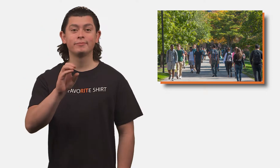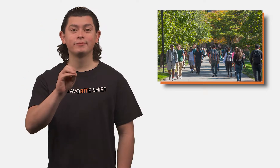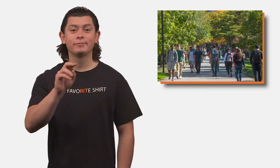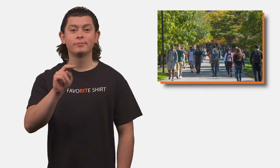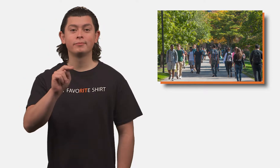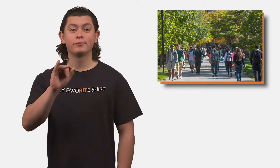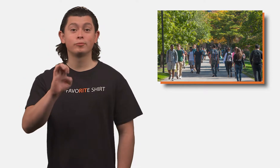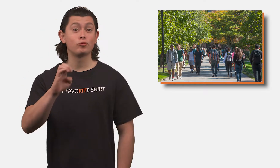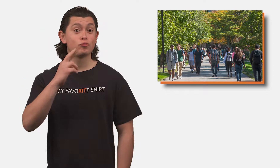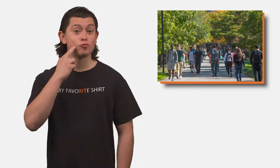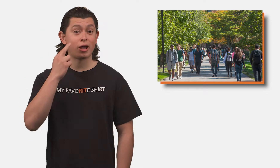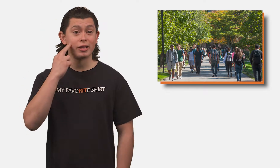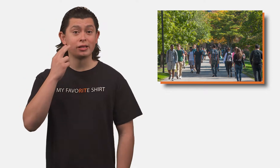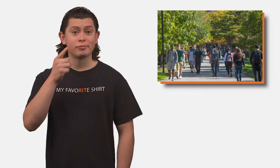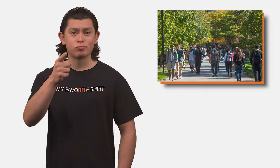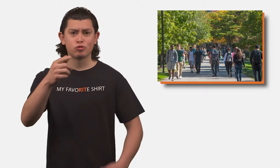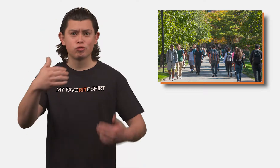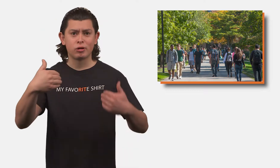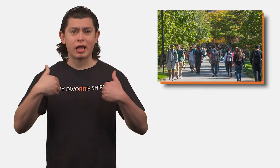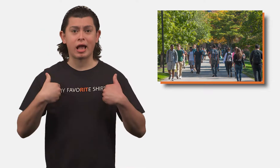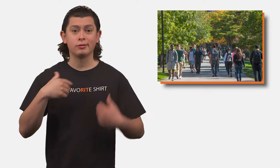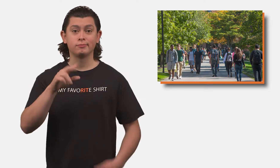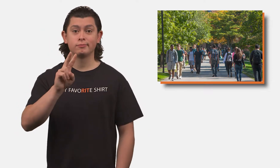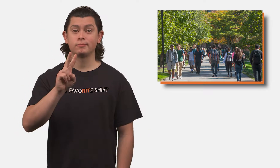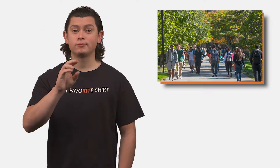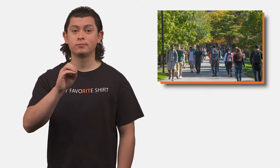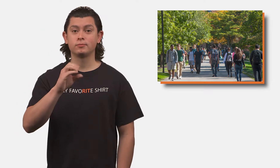HELLO. I'M RONNIE.